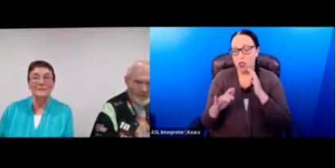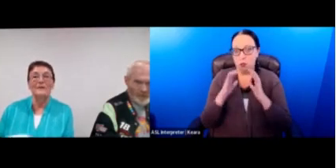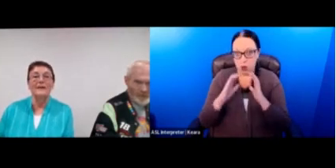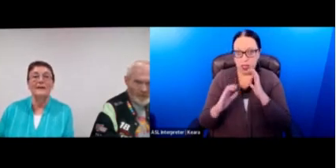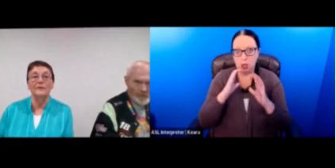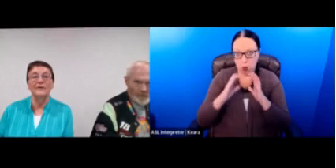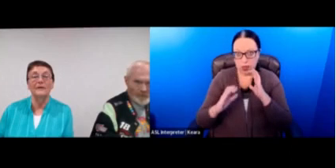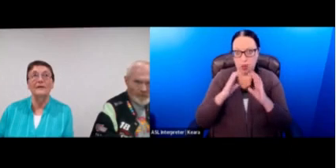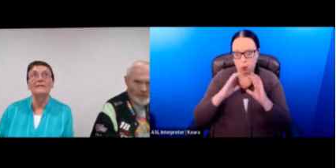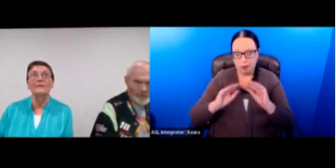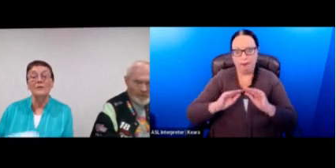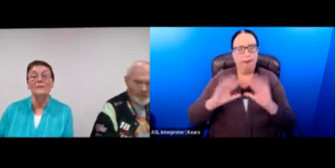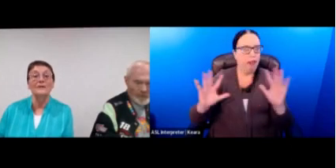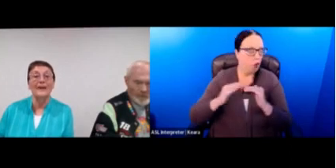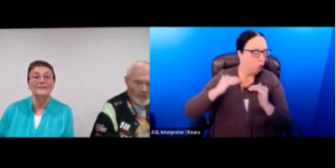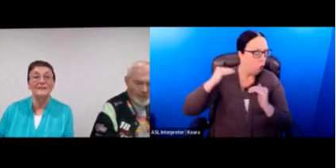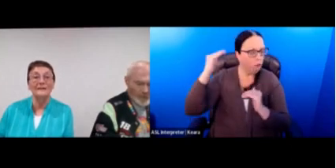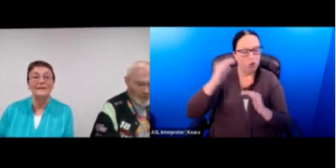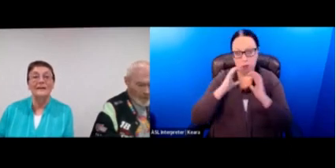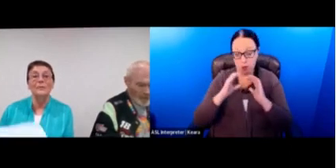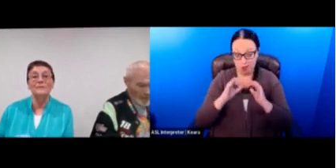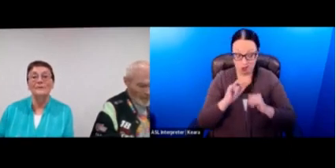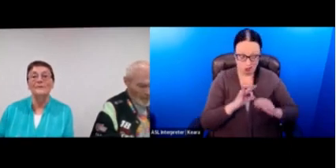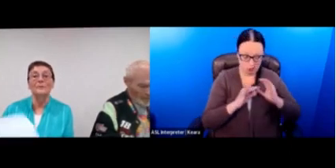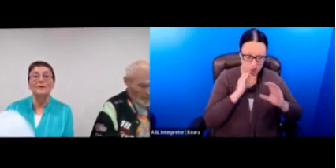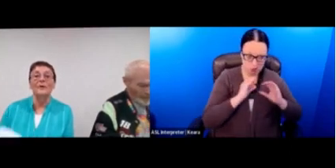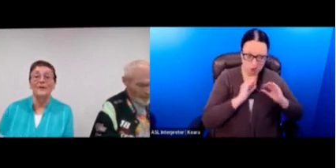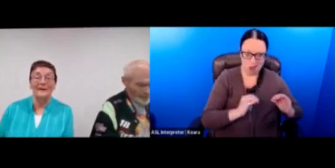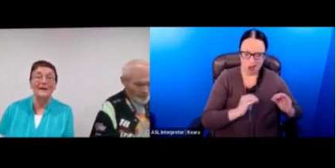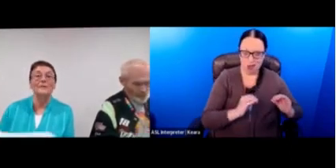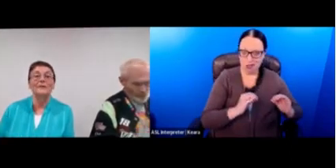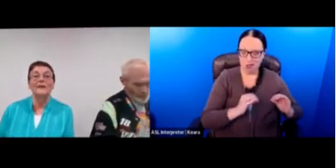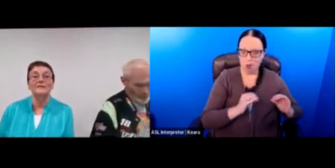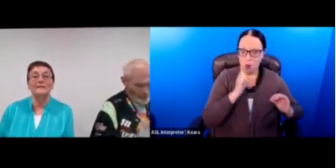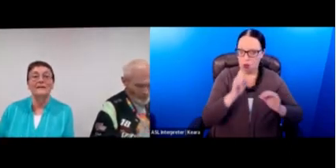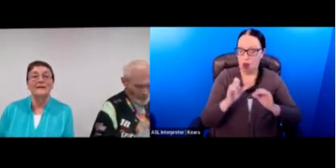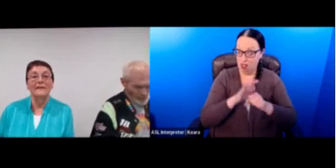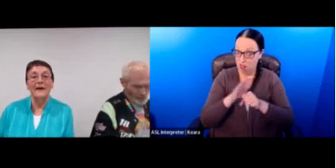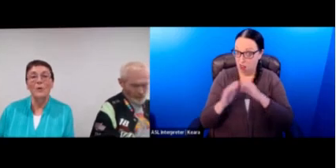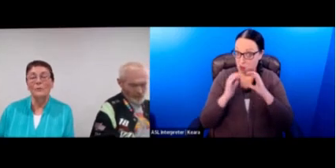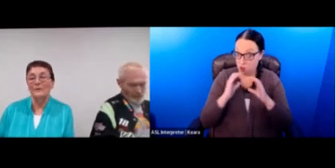communicate, when there is no communication, it will be filled with or not enough communication, that hole will be